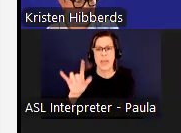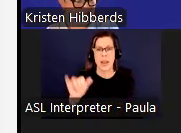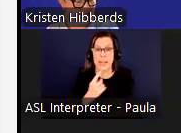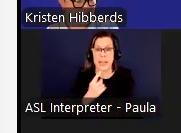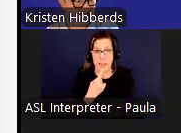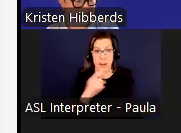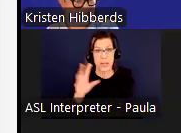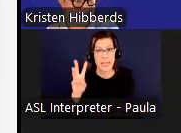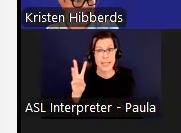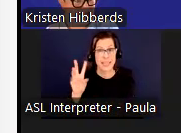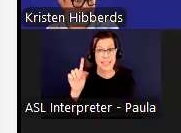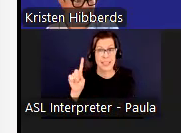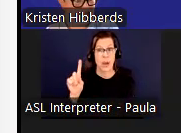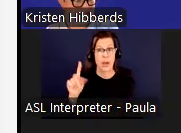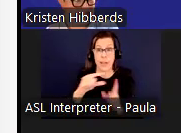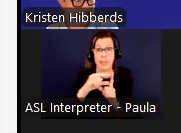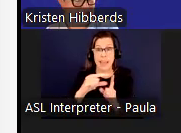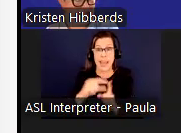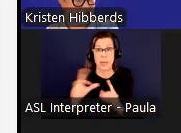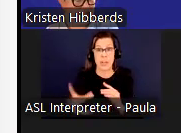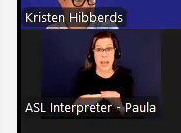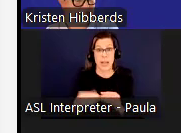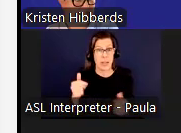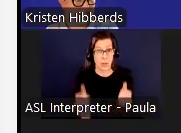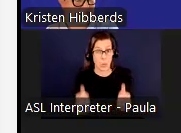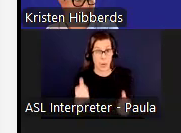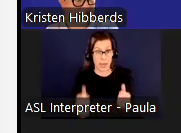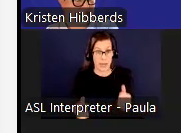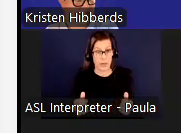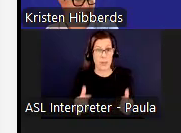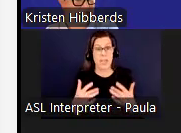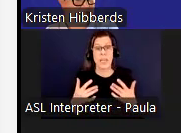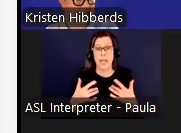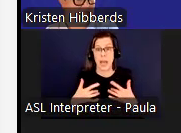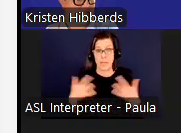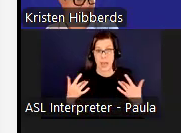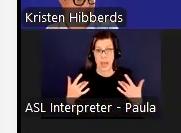whether the events effect or potential effect were significant,